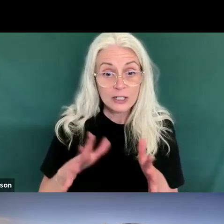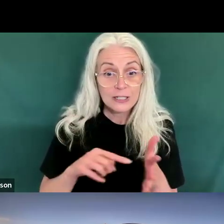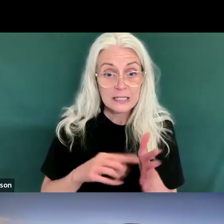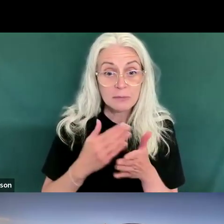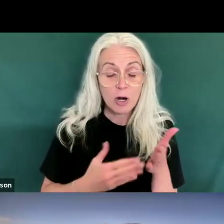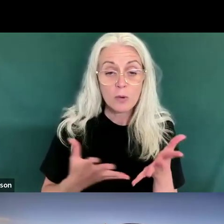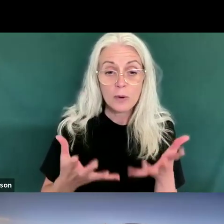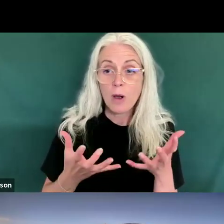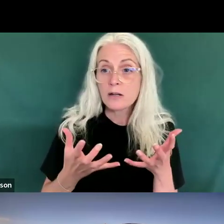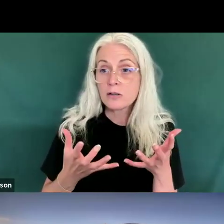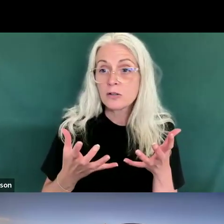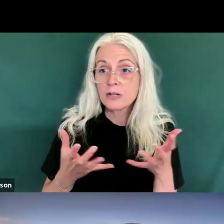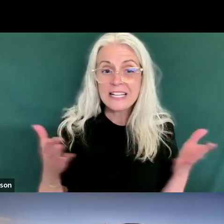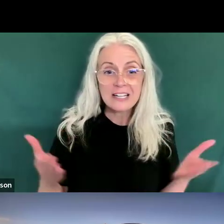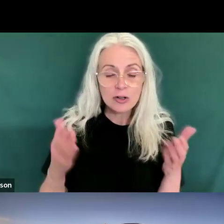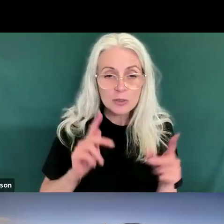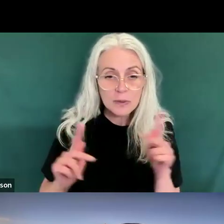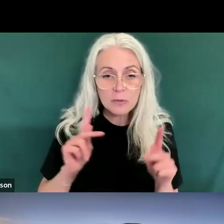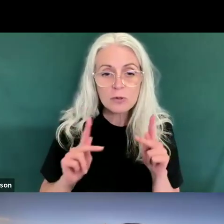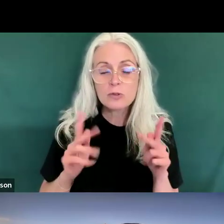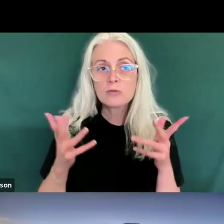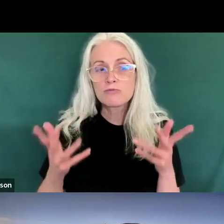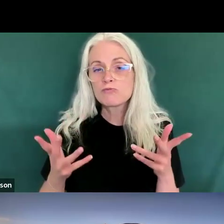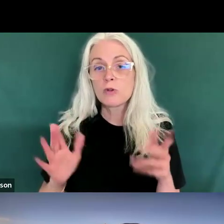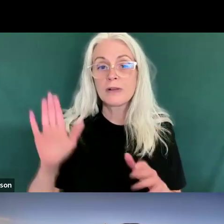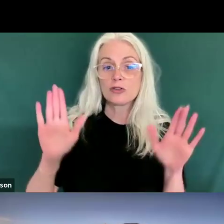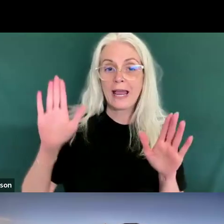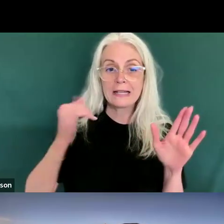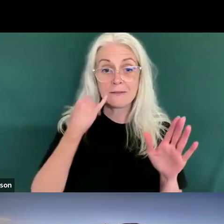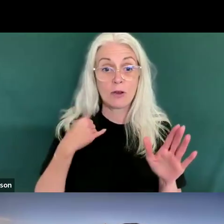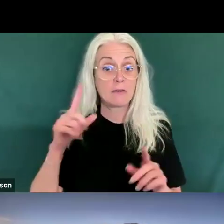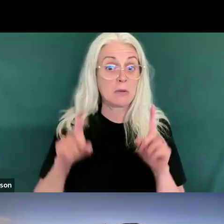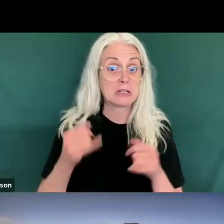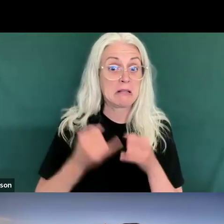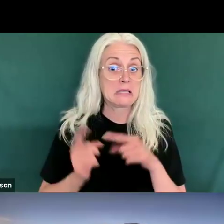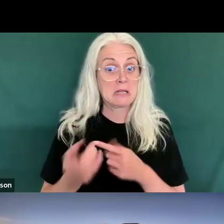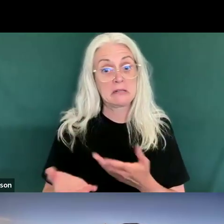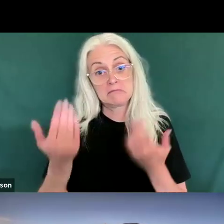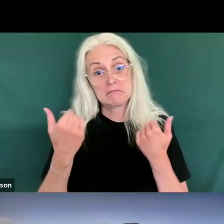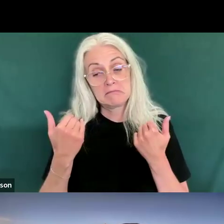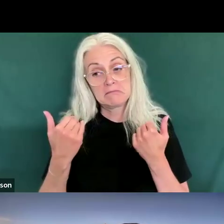we do want to encourage folks to, you know, raise their hands if you have any last-minute questions,